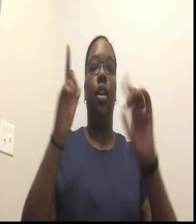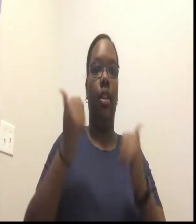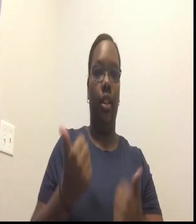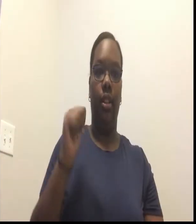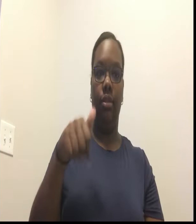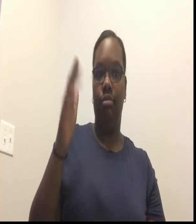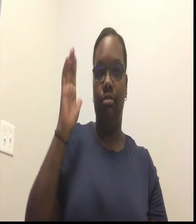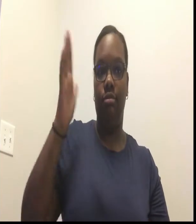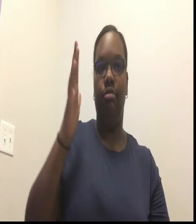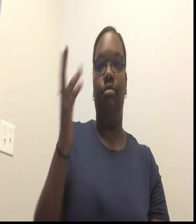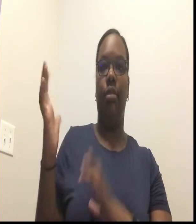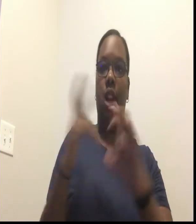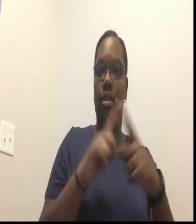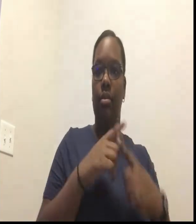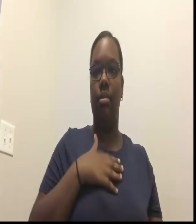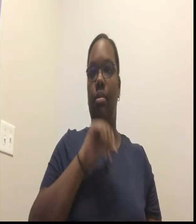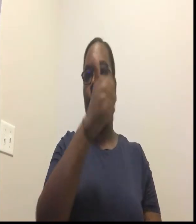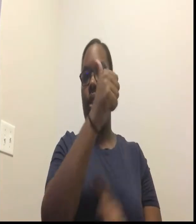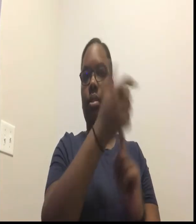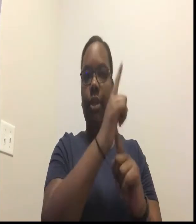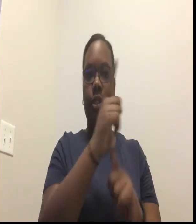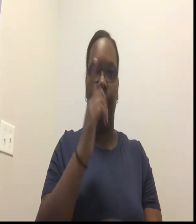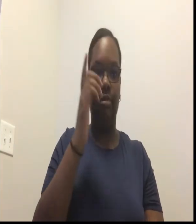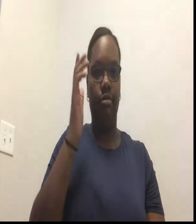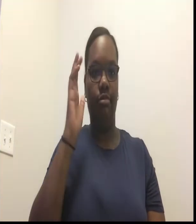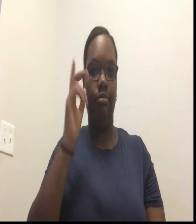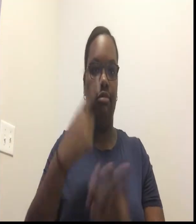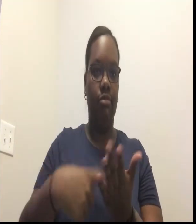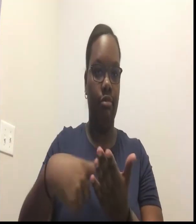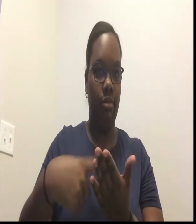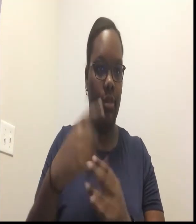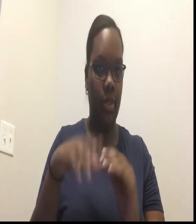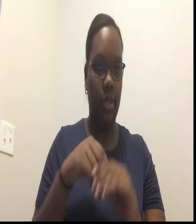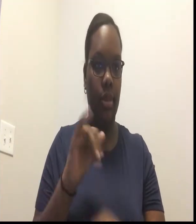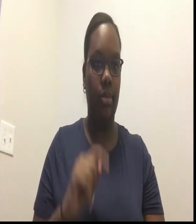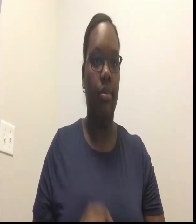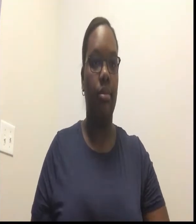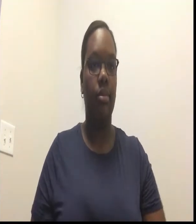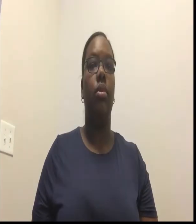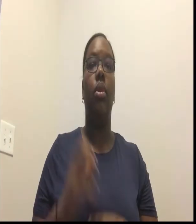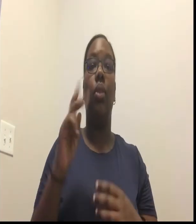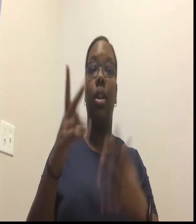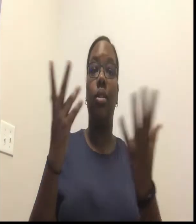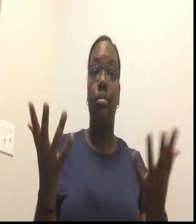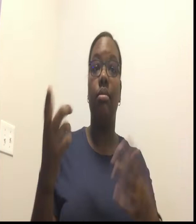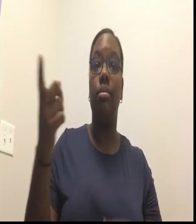speak needs to have a chance to speak before you come back with your 10 minute